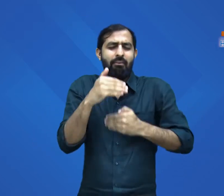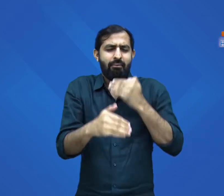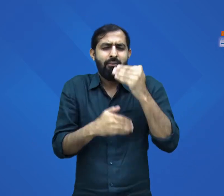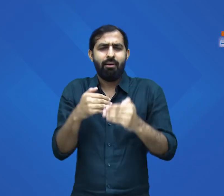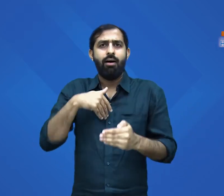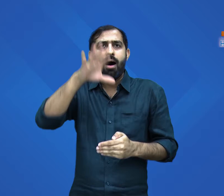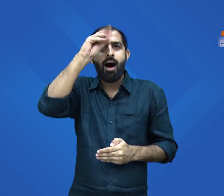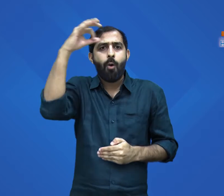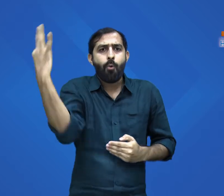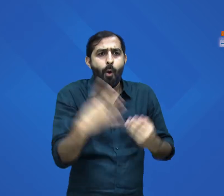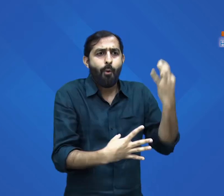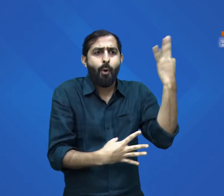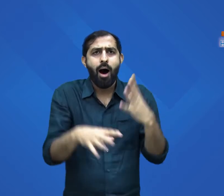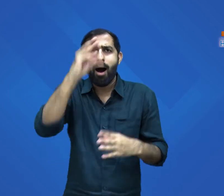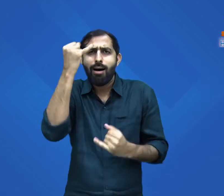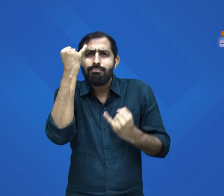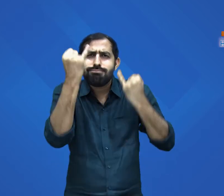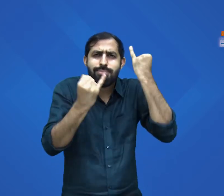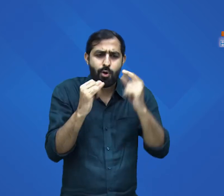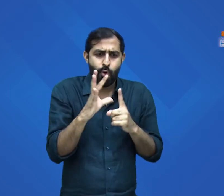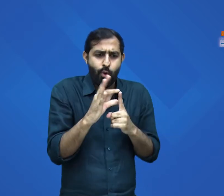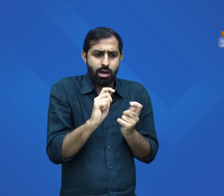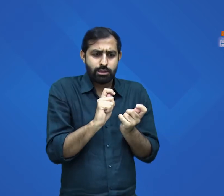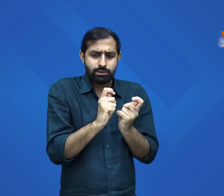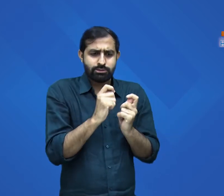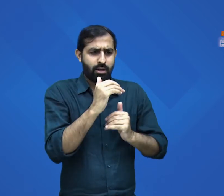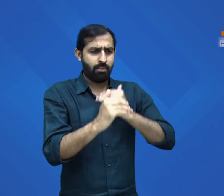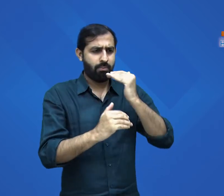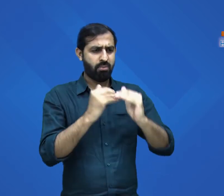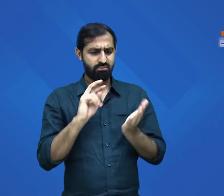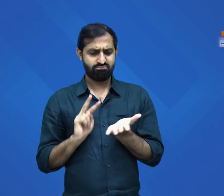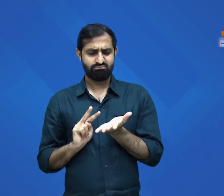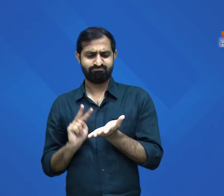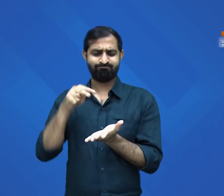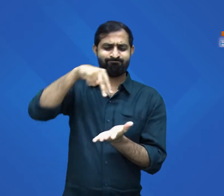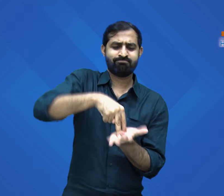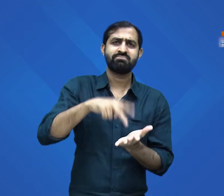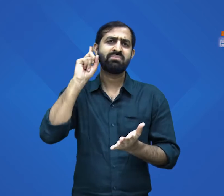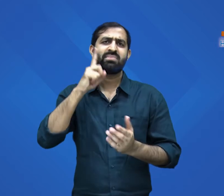Gradually, they began to improve their skills and develop their knowledge to stand on their own feet.